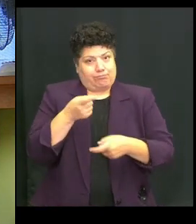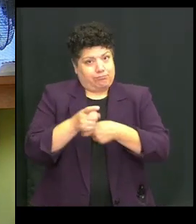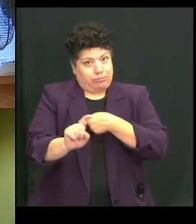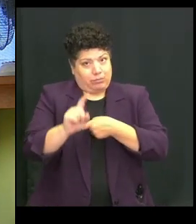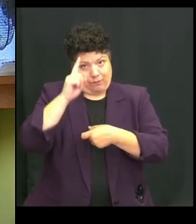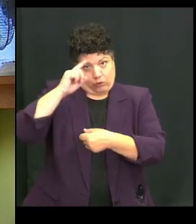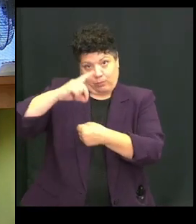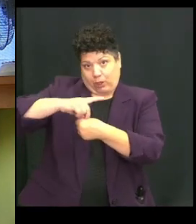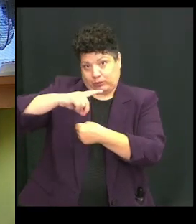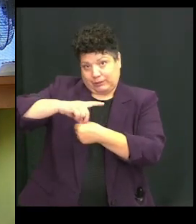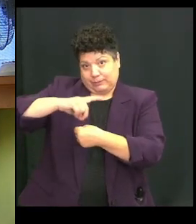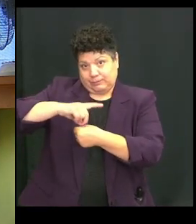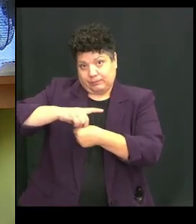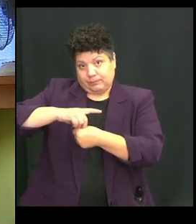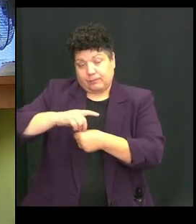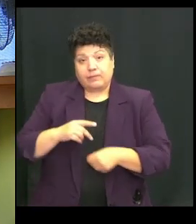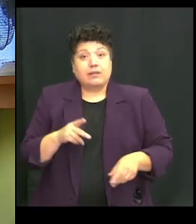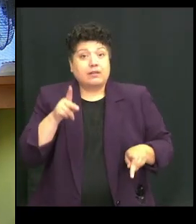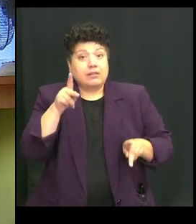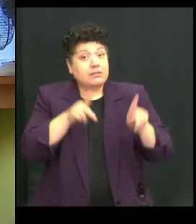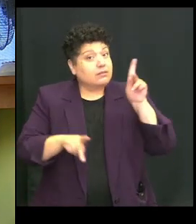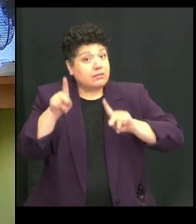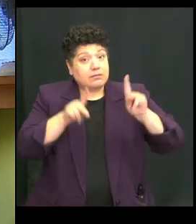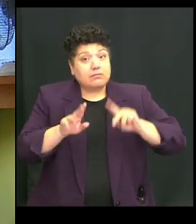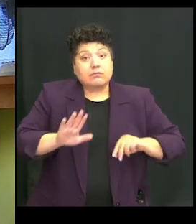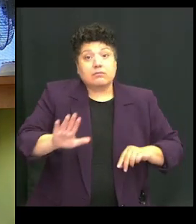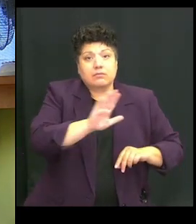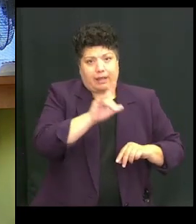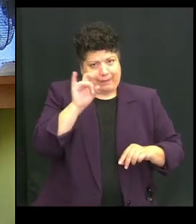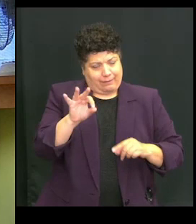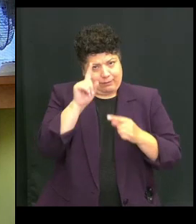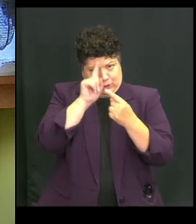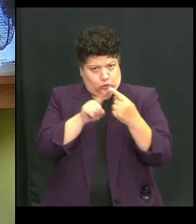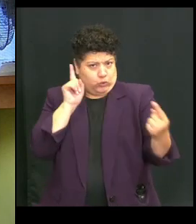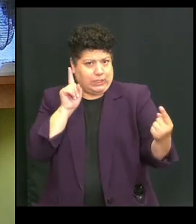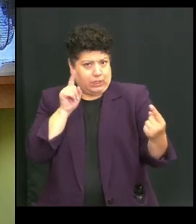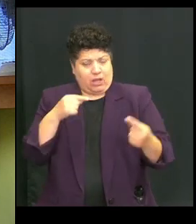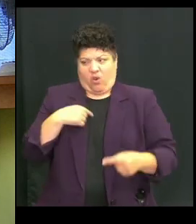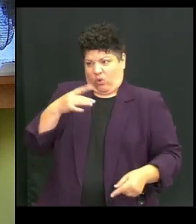If citizens increasingly disagree with and dislike their political opponents,